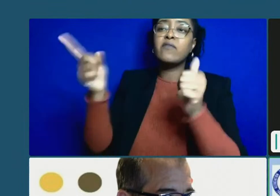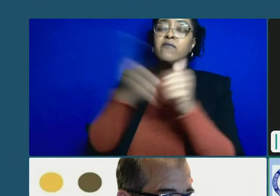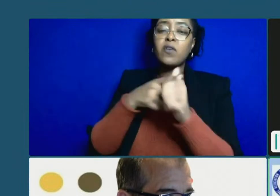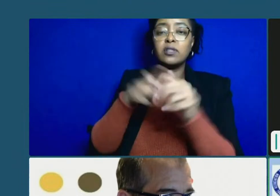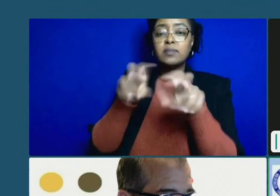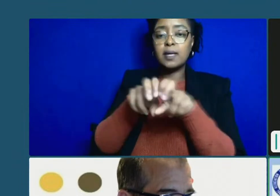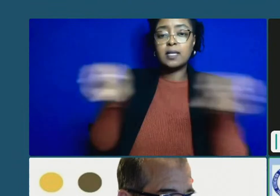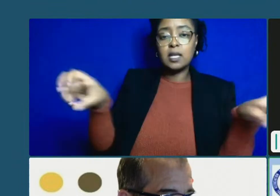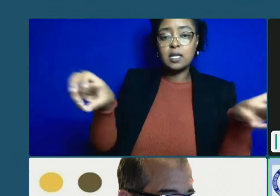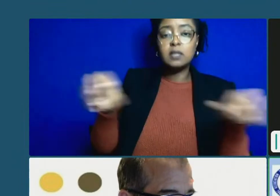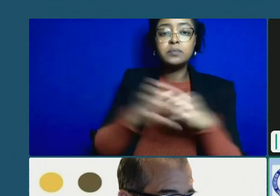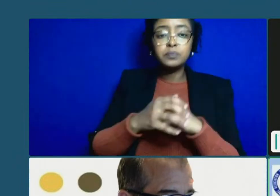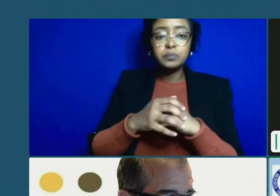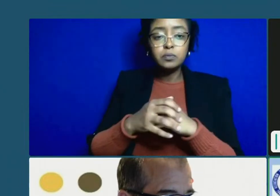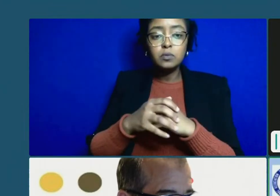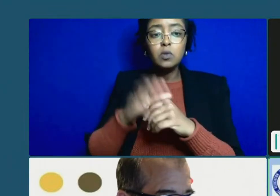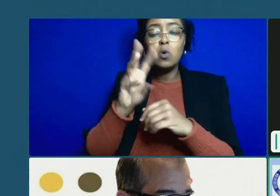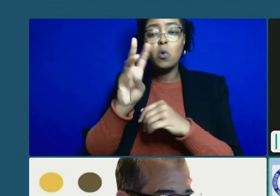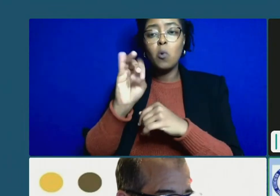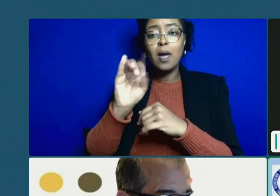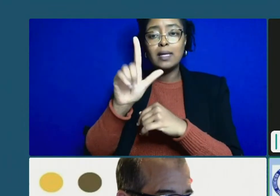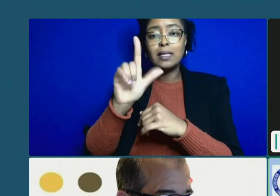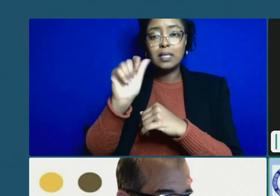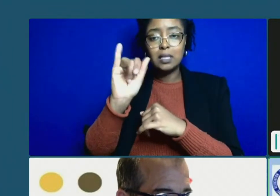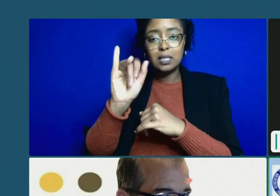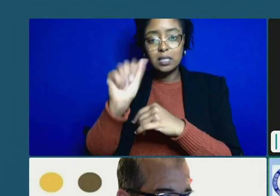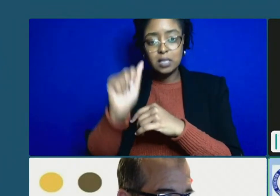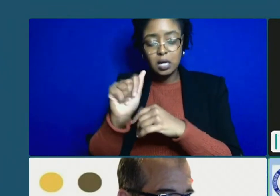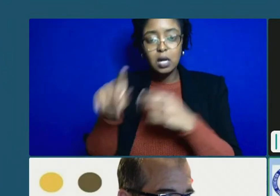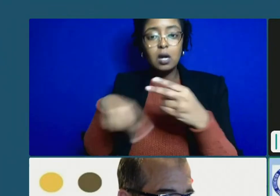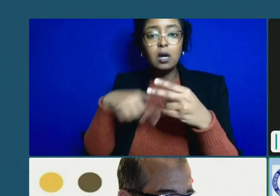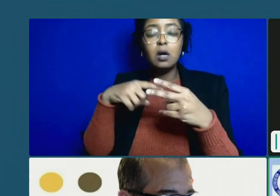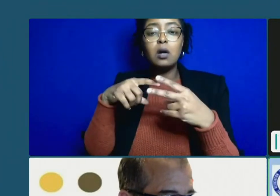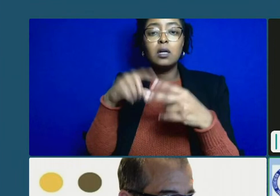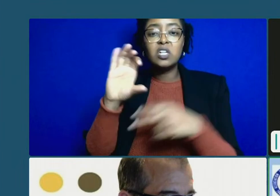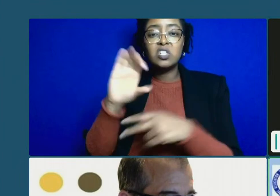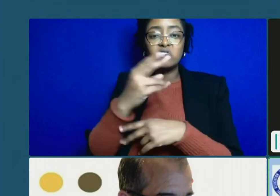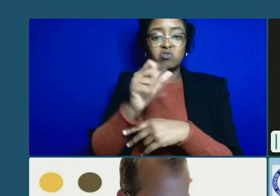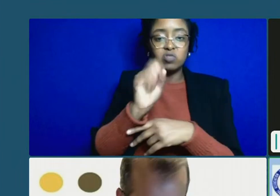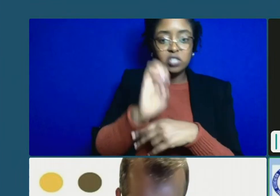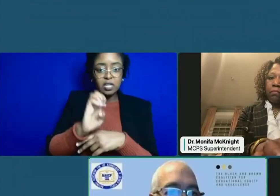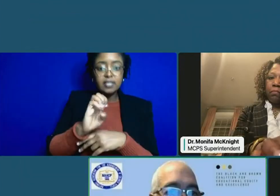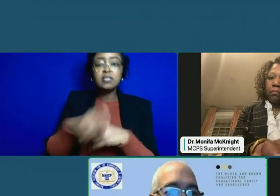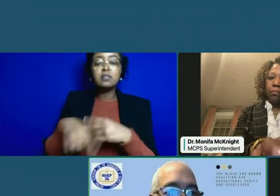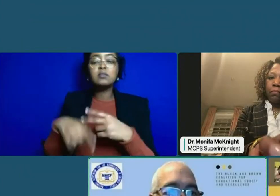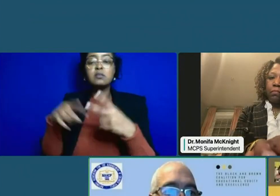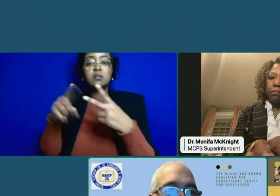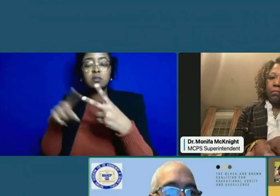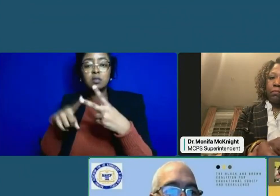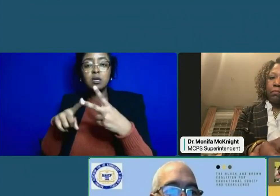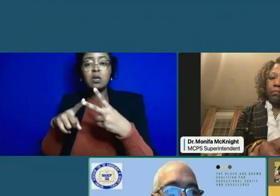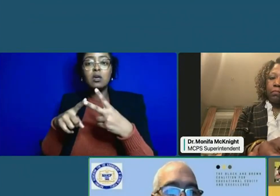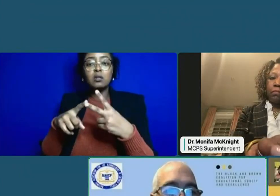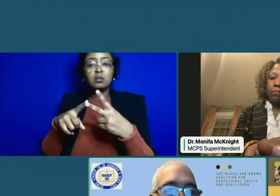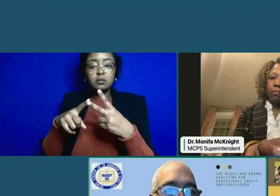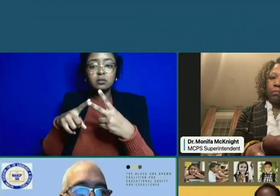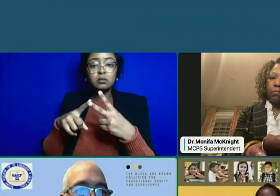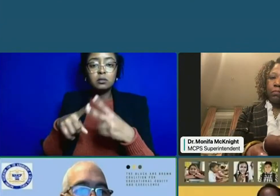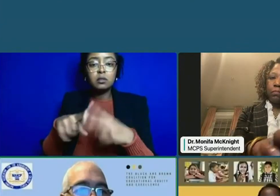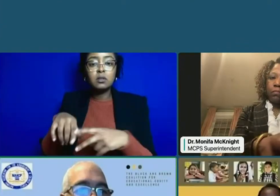, uh, let me ask our first Panelist. Why Leah Chase in